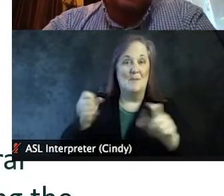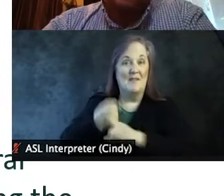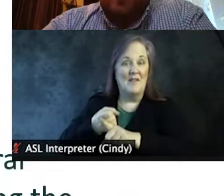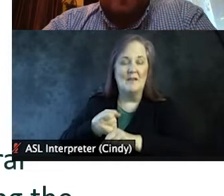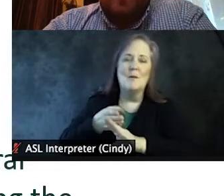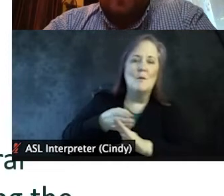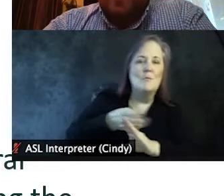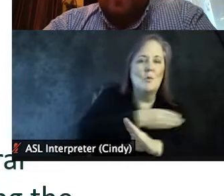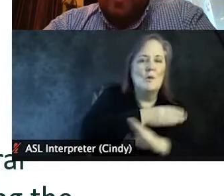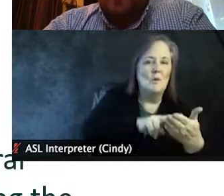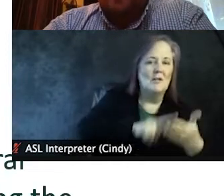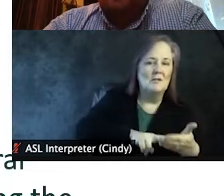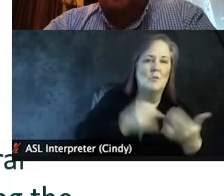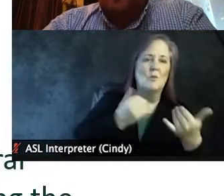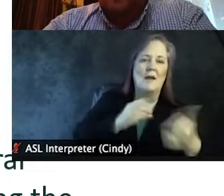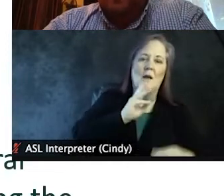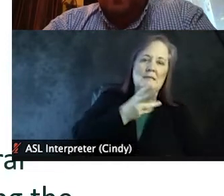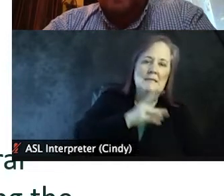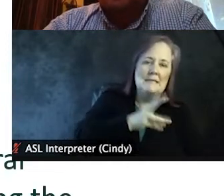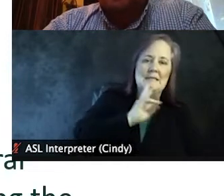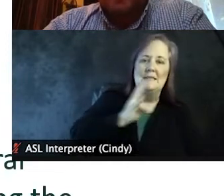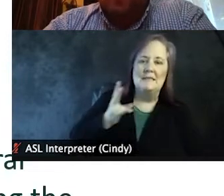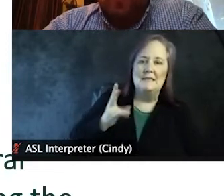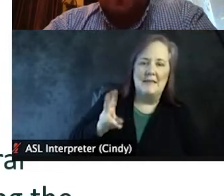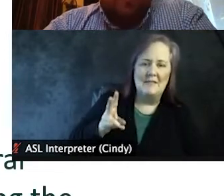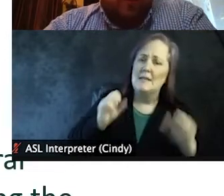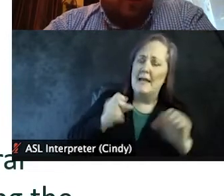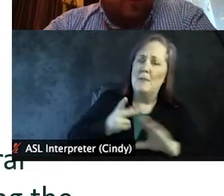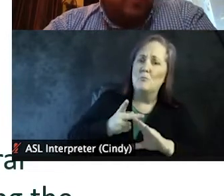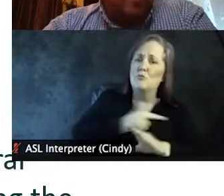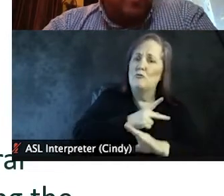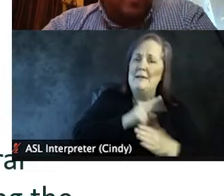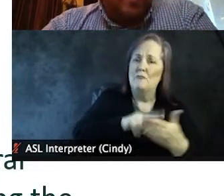and to process the higher voter -- number of registered voters.